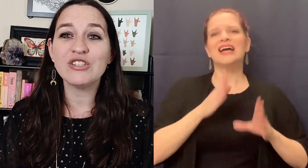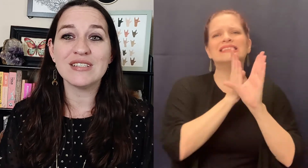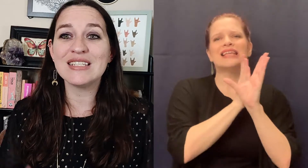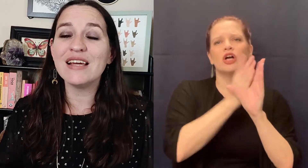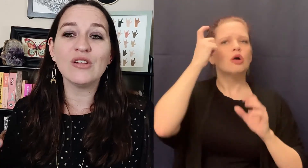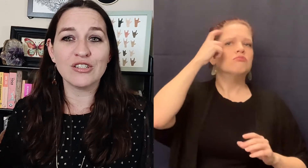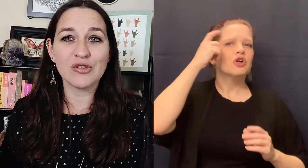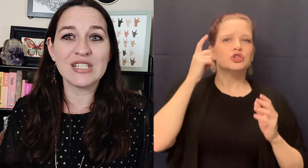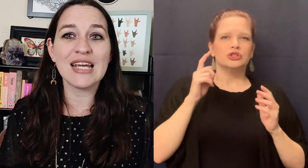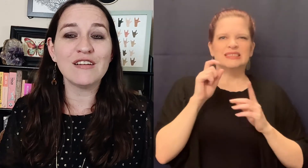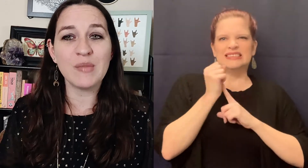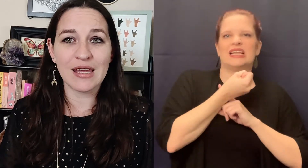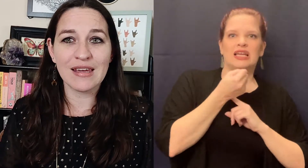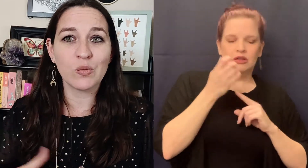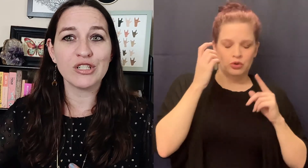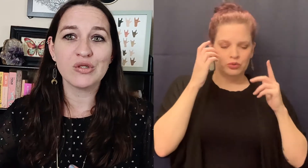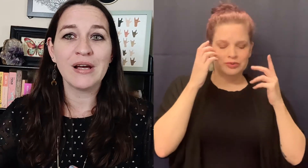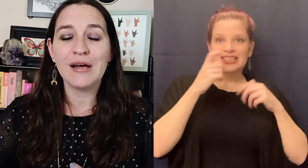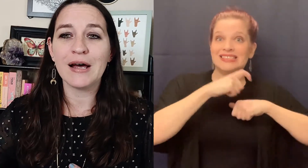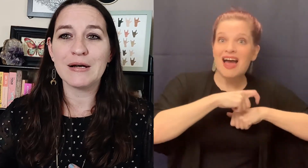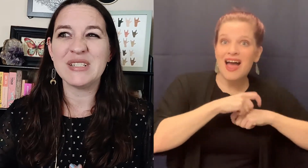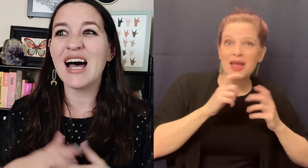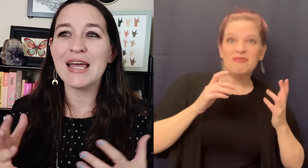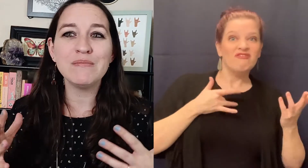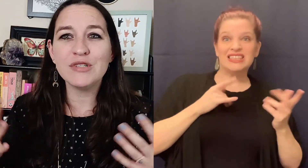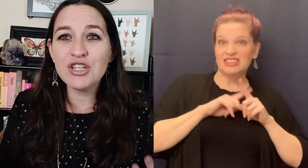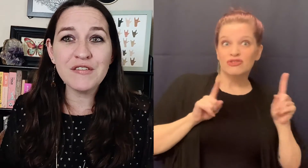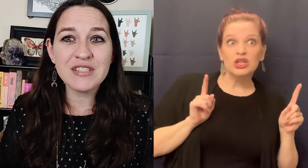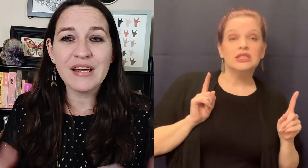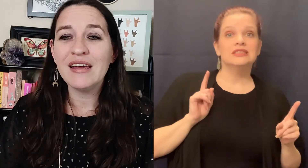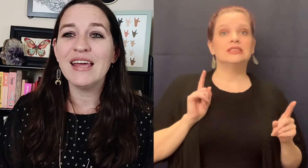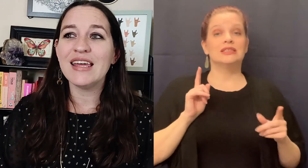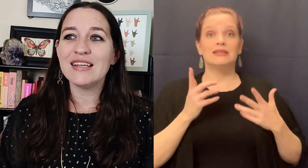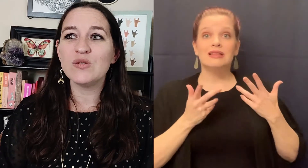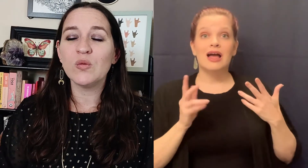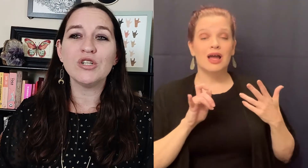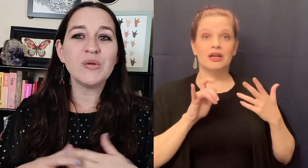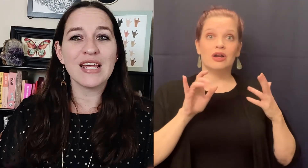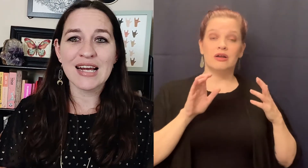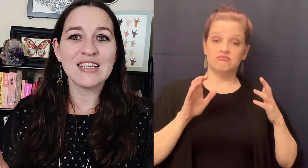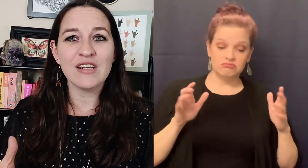which is a psychological state of being, in which time shifts. It is when we're doing an activity that requires